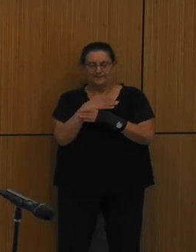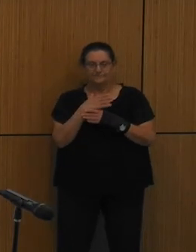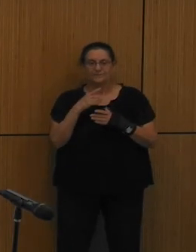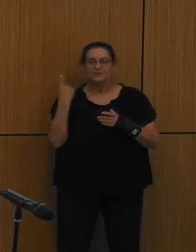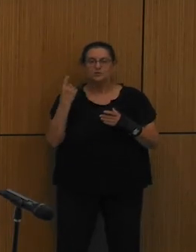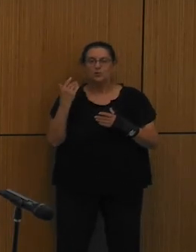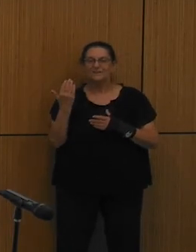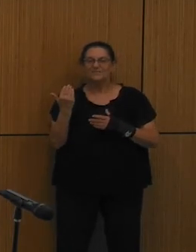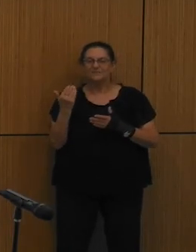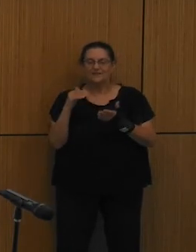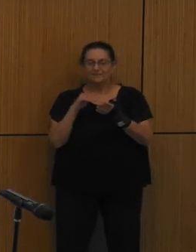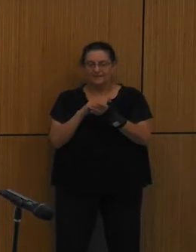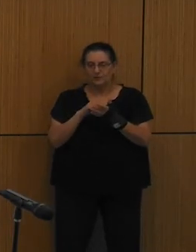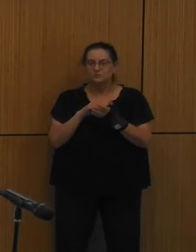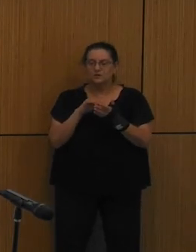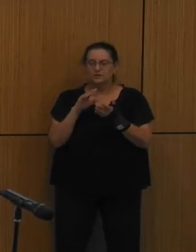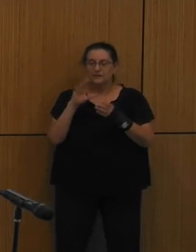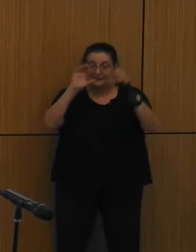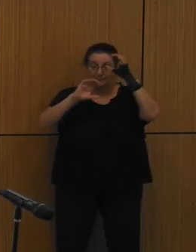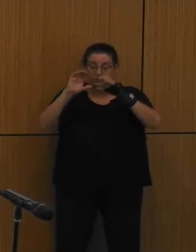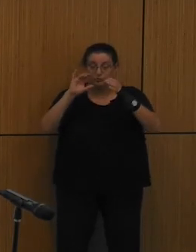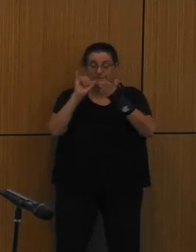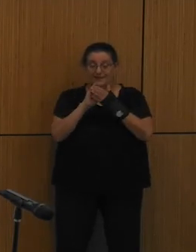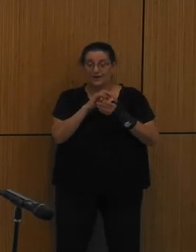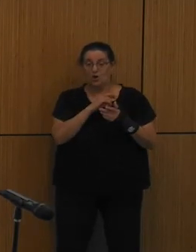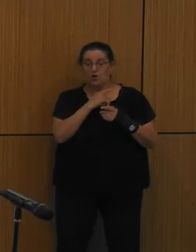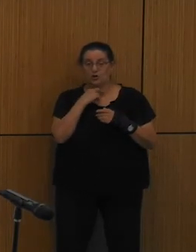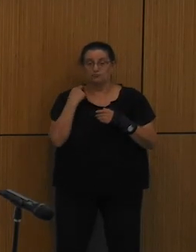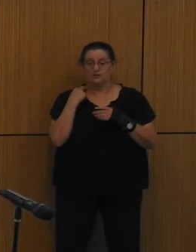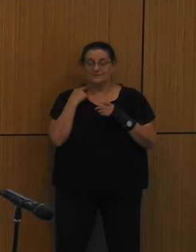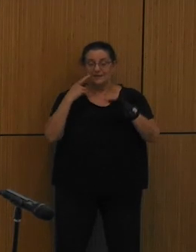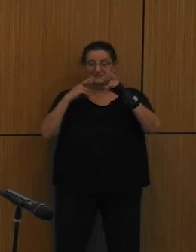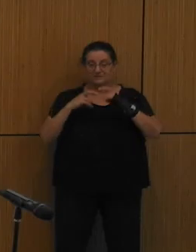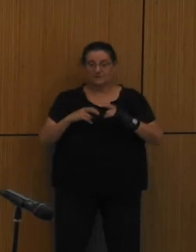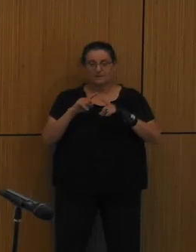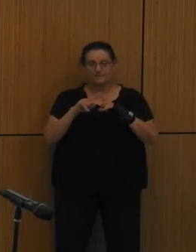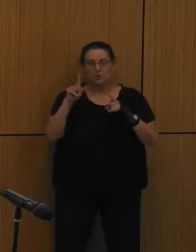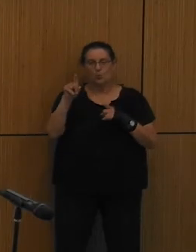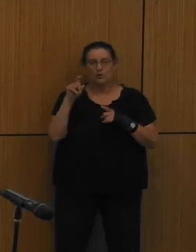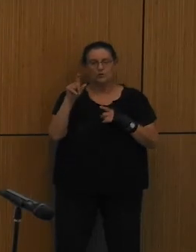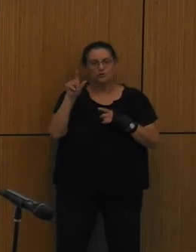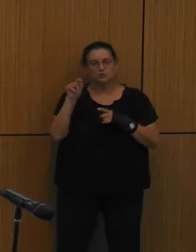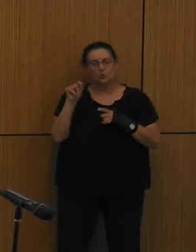that have undergone any kind of meaningful risk assessment, 120,000 of those 350,000 chemicals